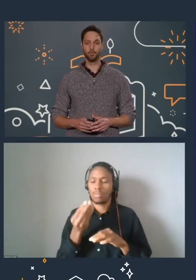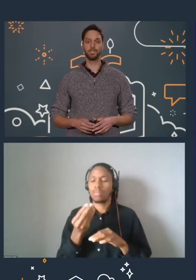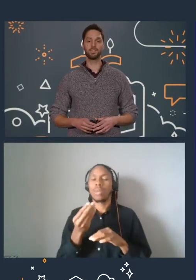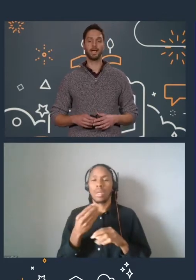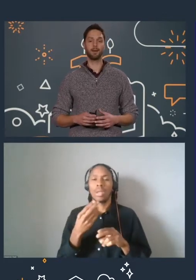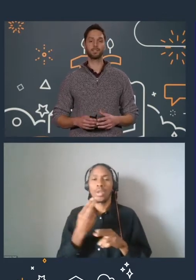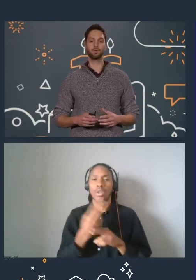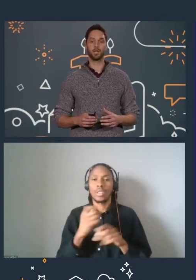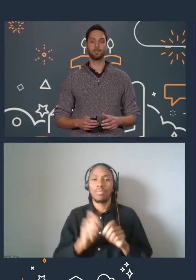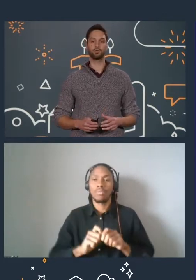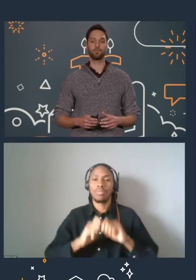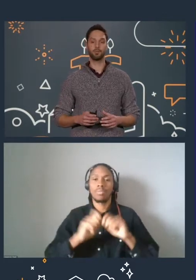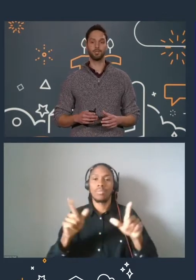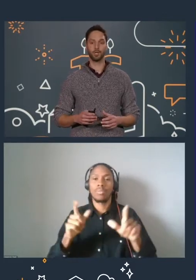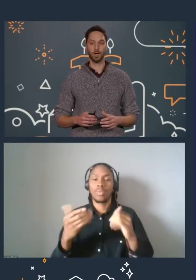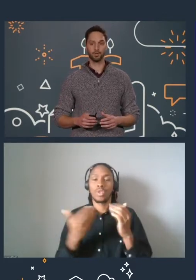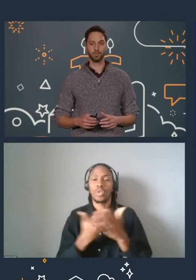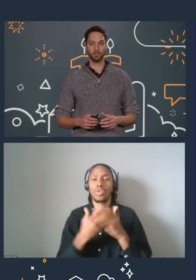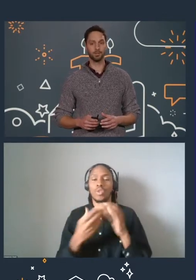which is the Amazon CloudWatch publishing option.